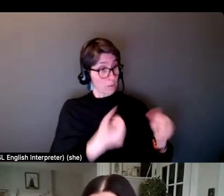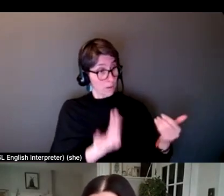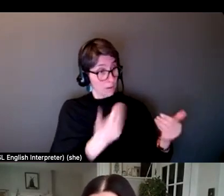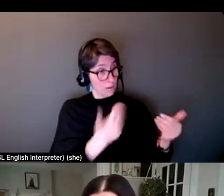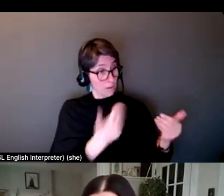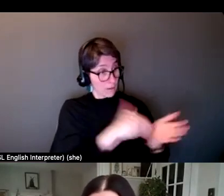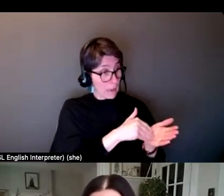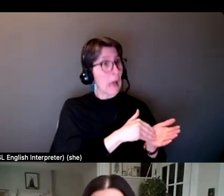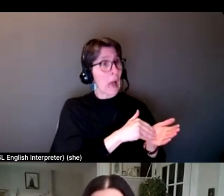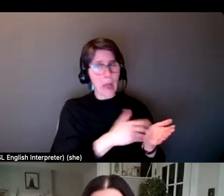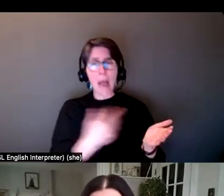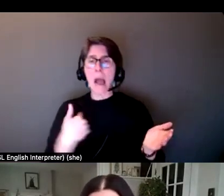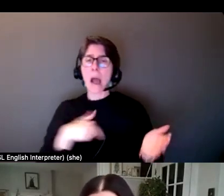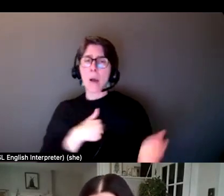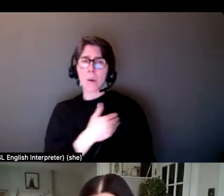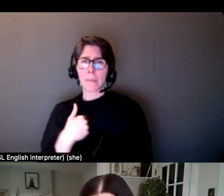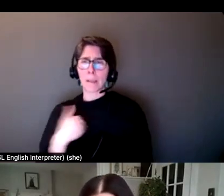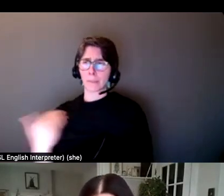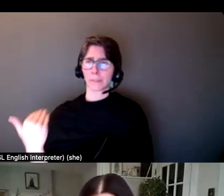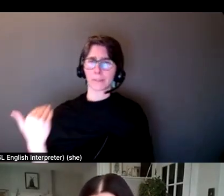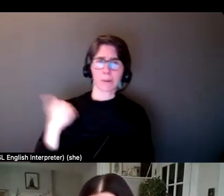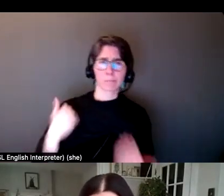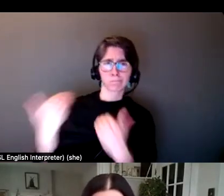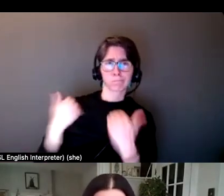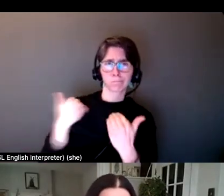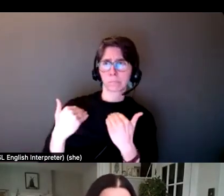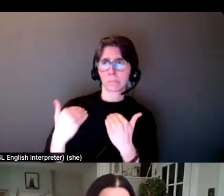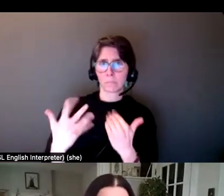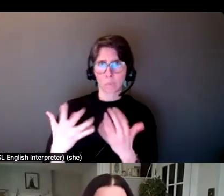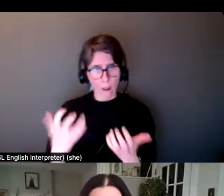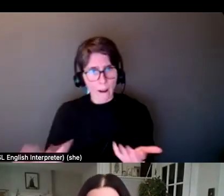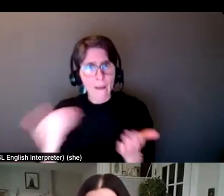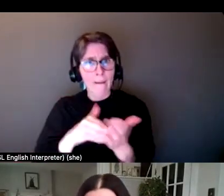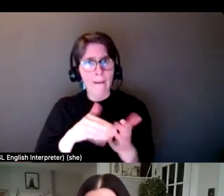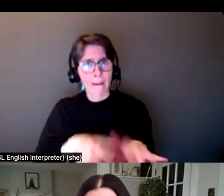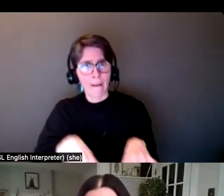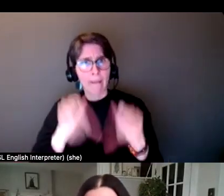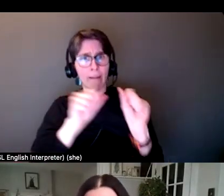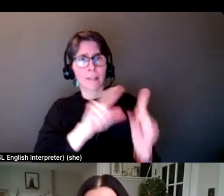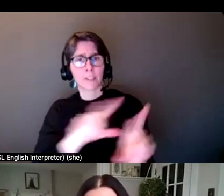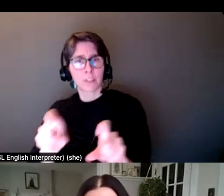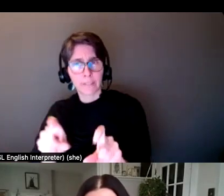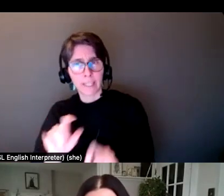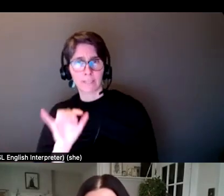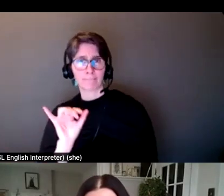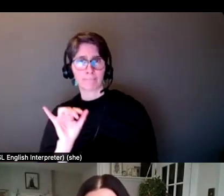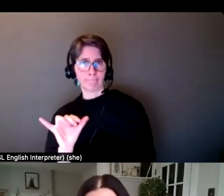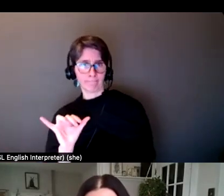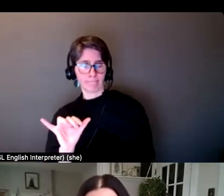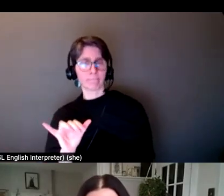membership to take on that project ourselves. Particularly conducting a salary survey was